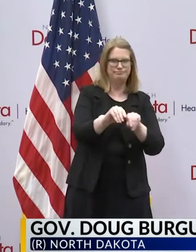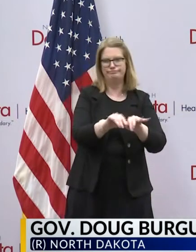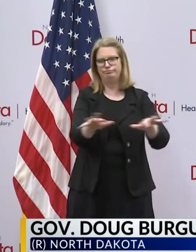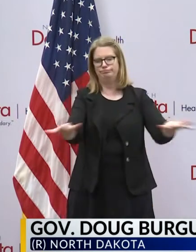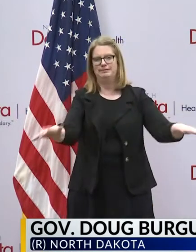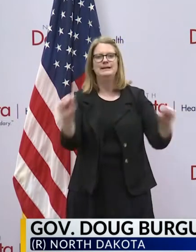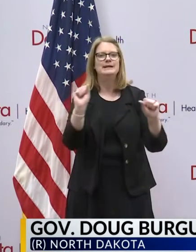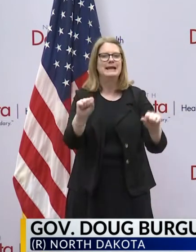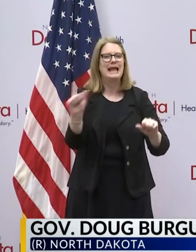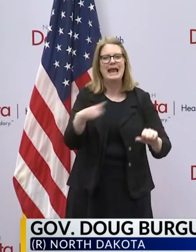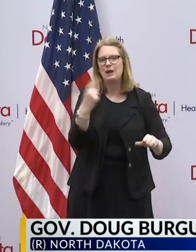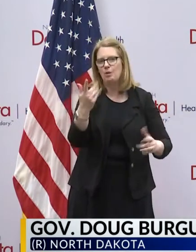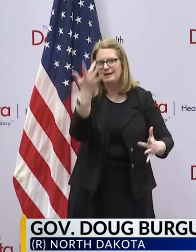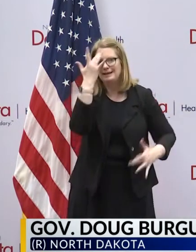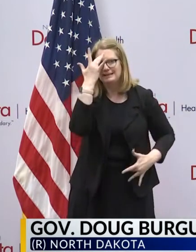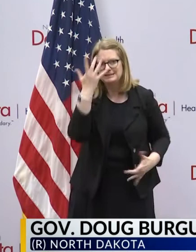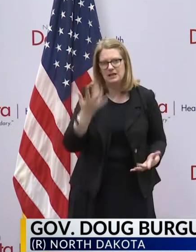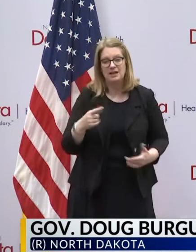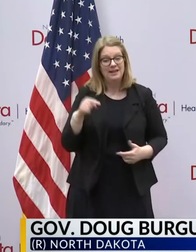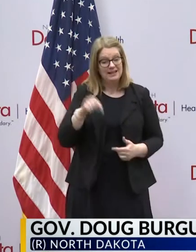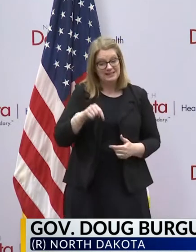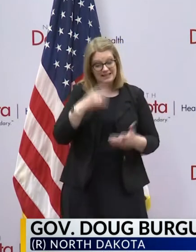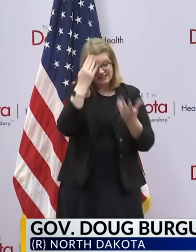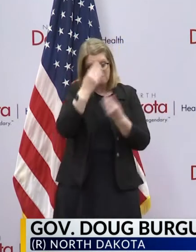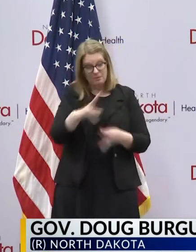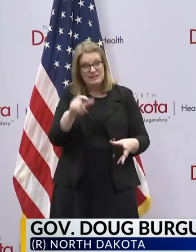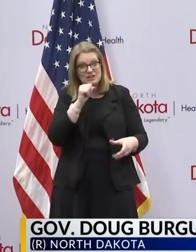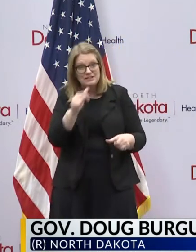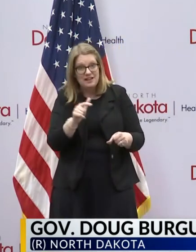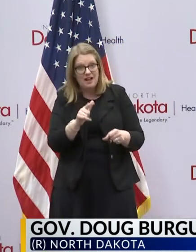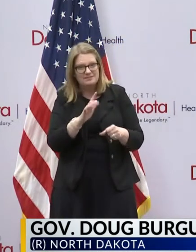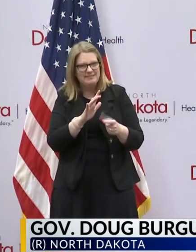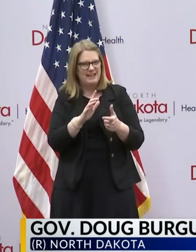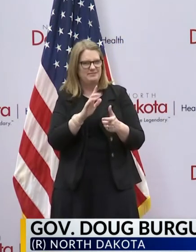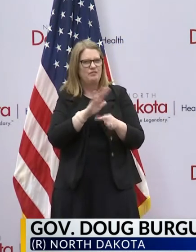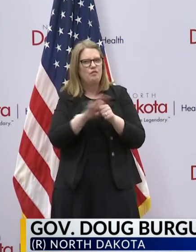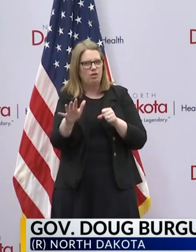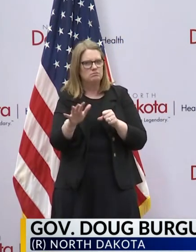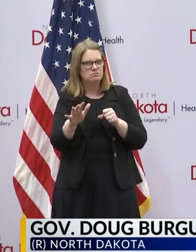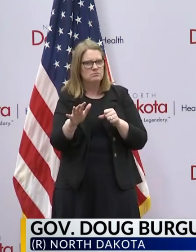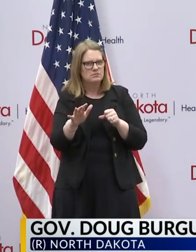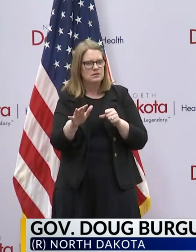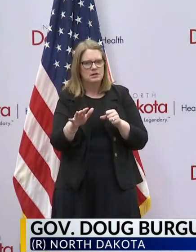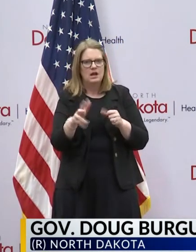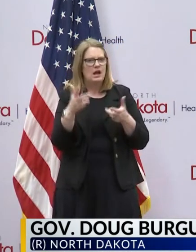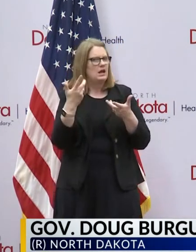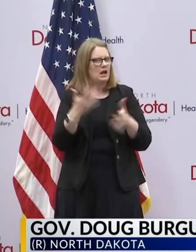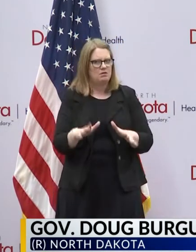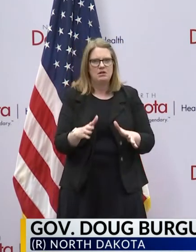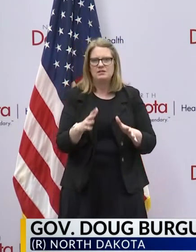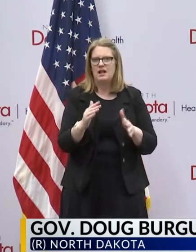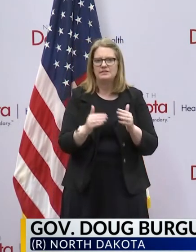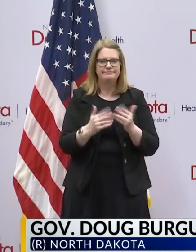THIS ENOUGH, COVID-19 DOES NOT DISCRIMINATE BETWEEN RACE OR ETHNICITY AND THIS IS A LIMITED AND INCOMPLETE DATA SET AND I